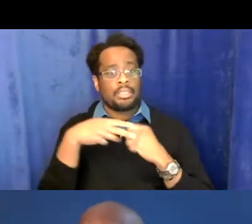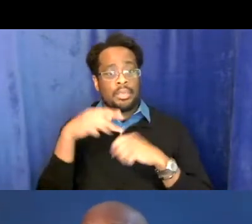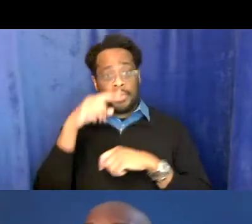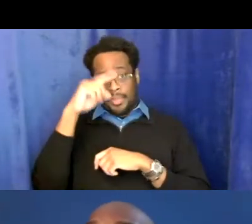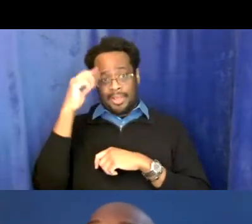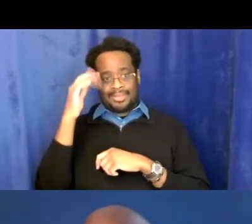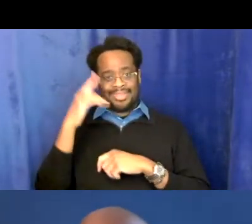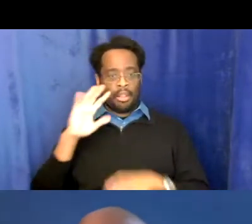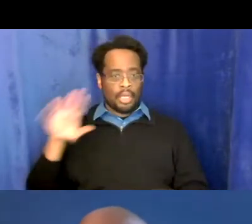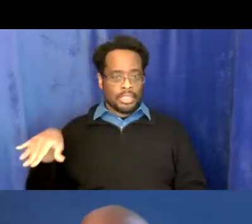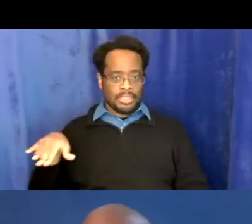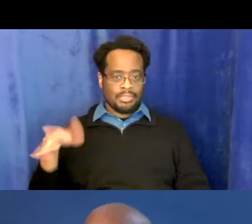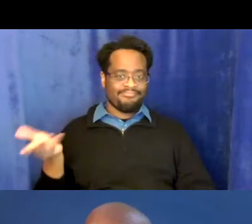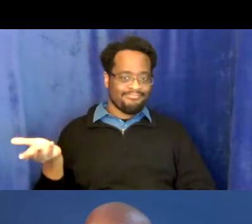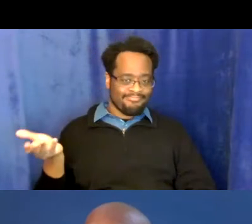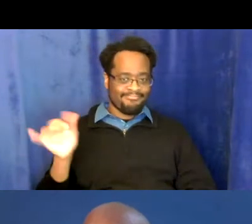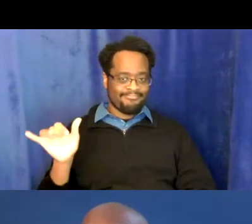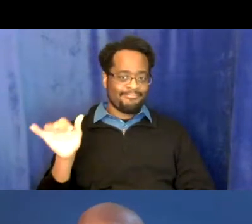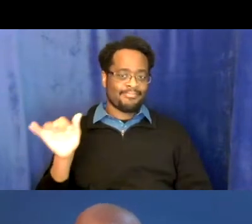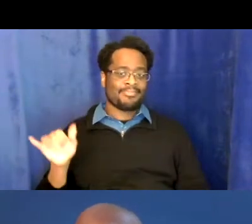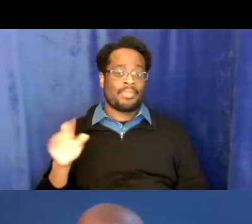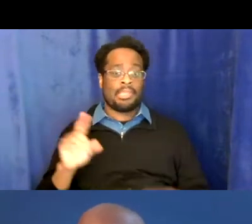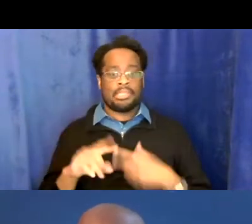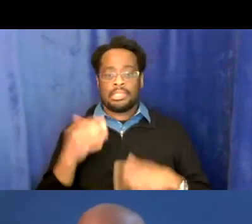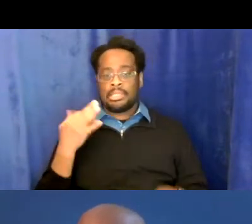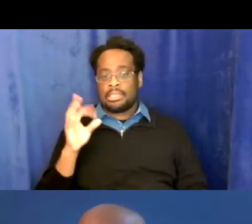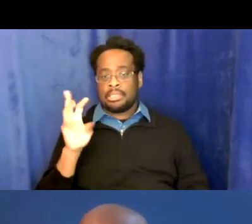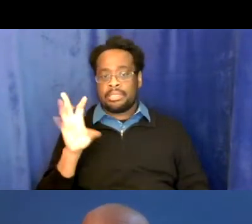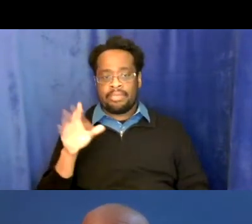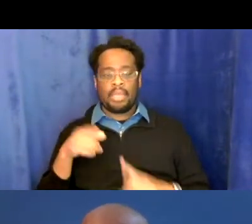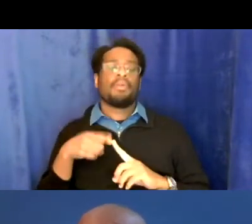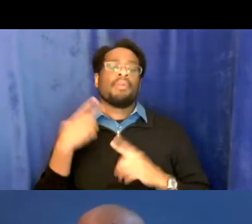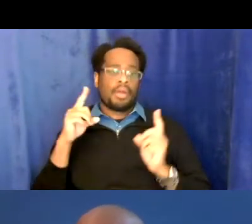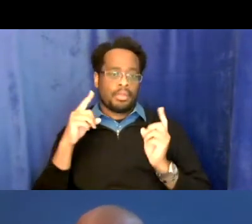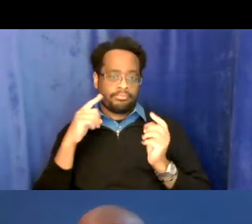to film ASL to preserve it and a lot of time with the black deaf community they disregarded them